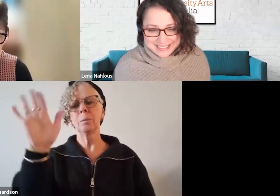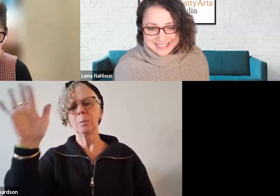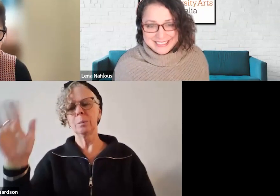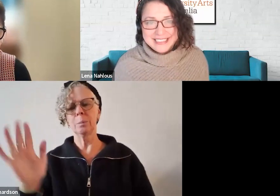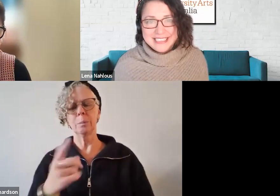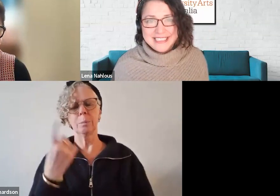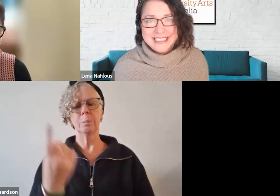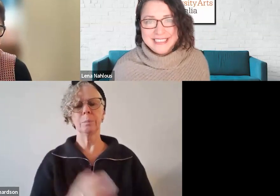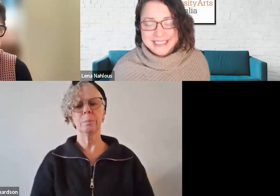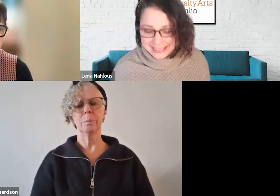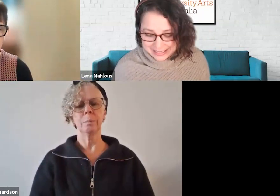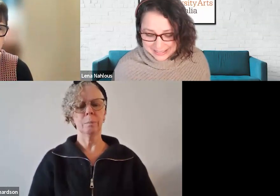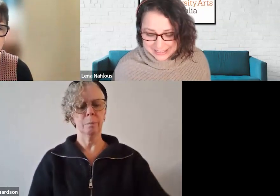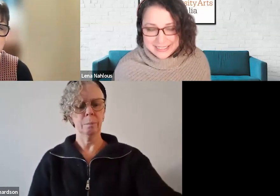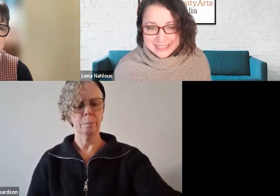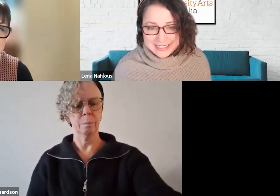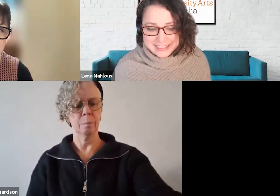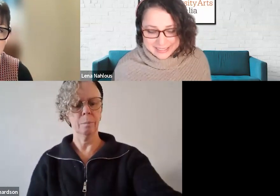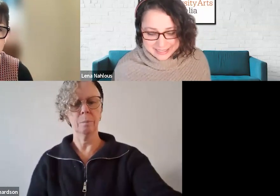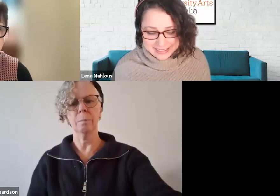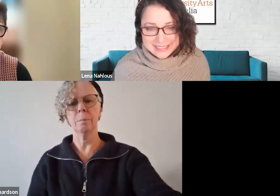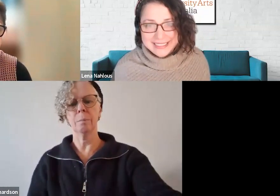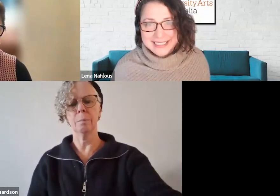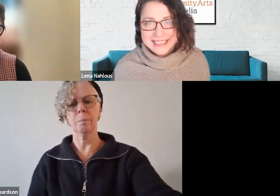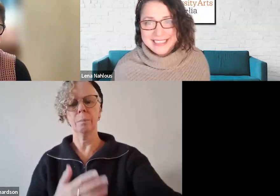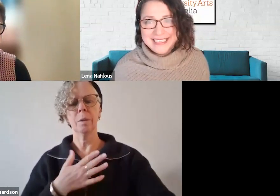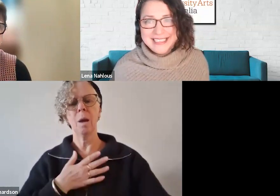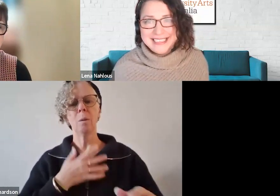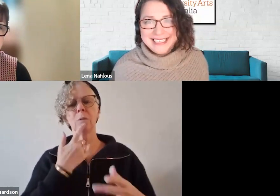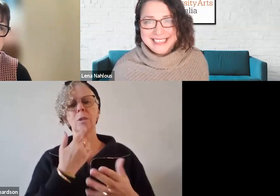From my descriptor, I'd like to say that I started on boards when I was a fetus,